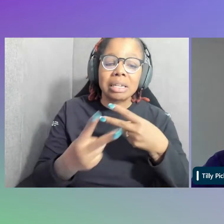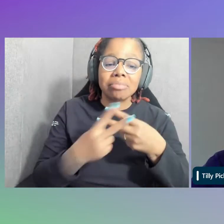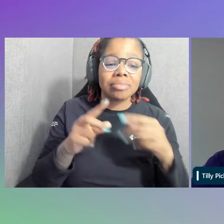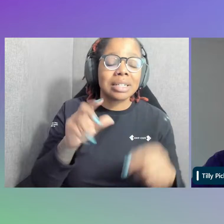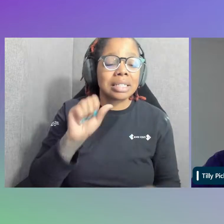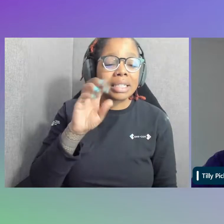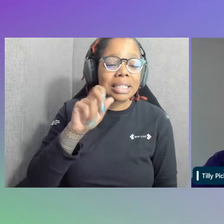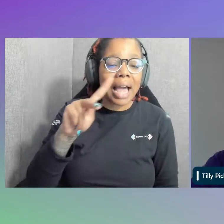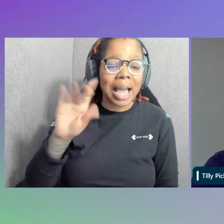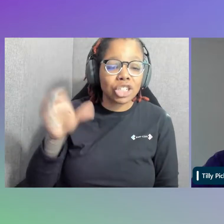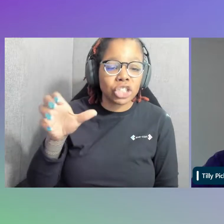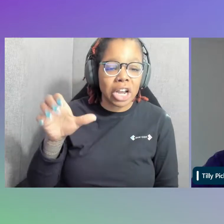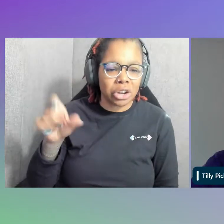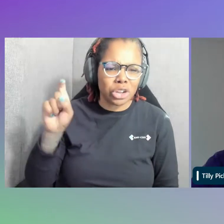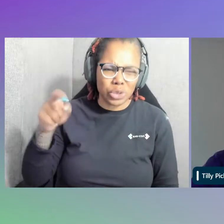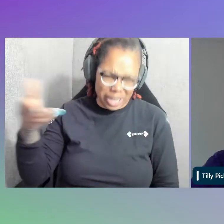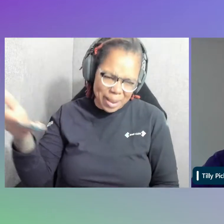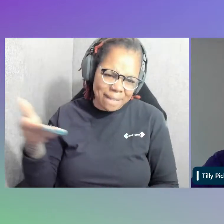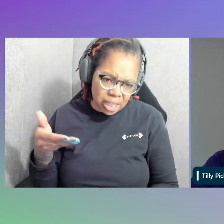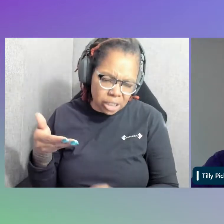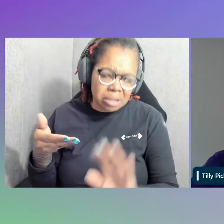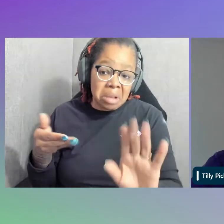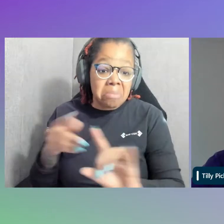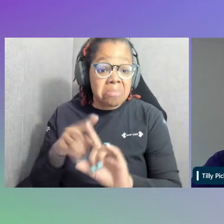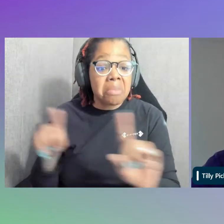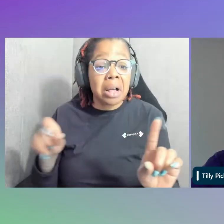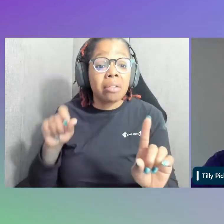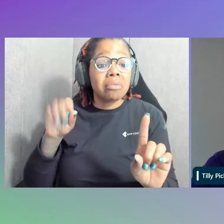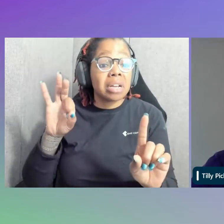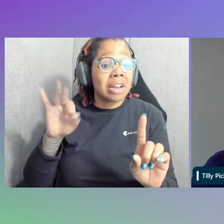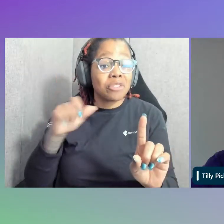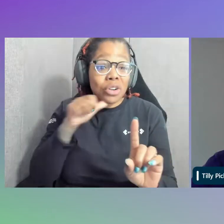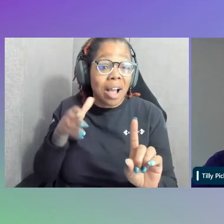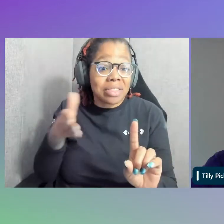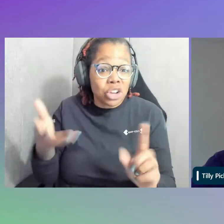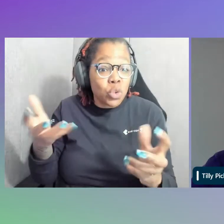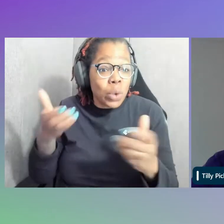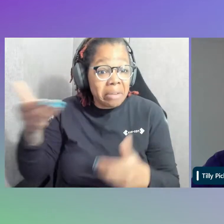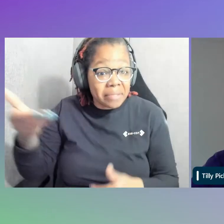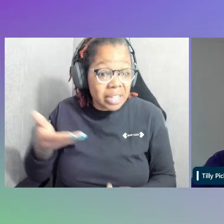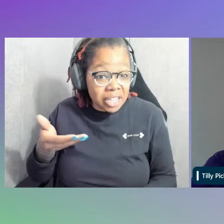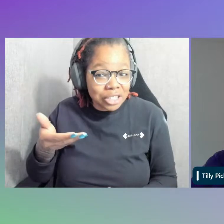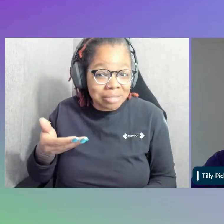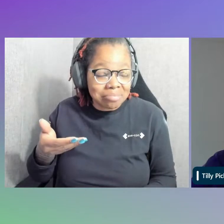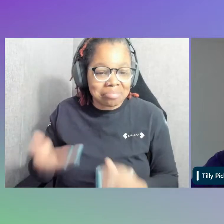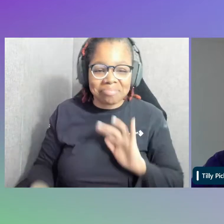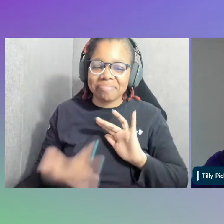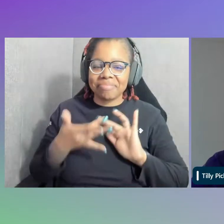there that you do need to be invited to, but if you are not in there and you would like to